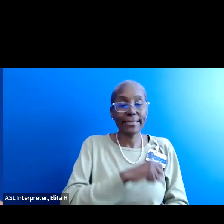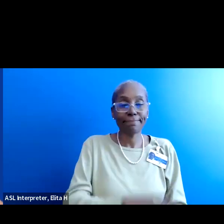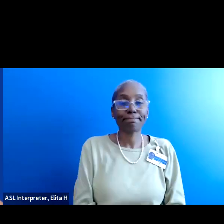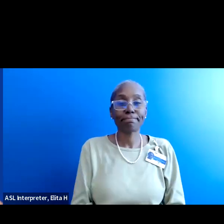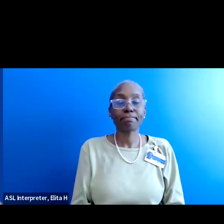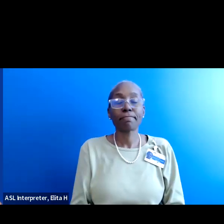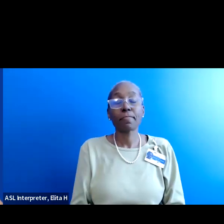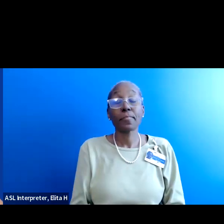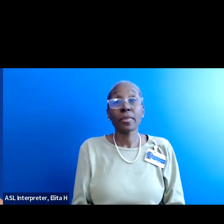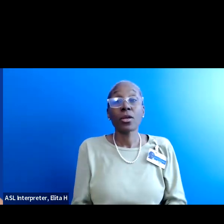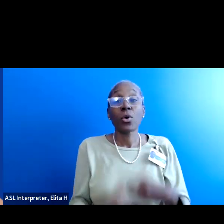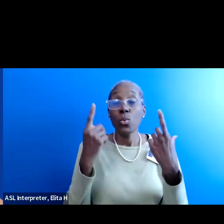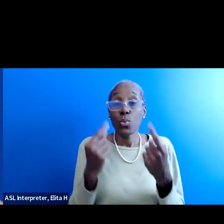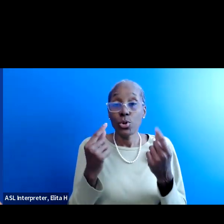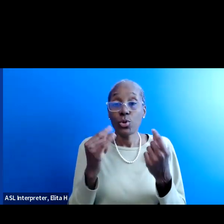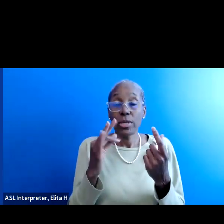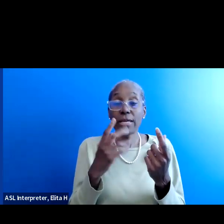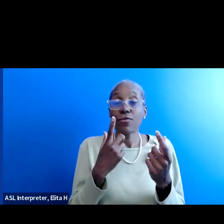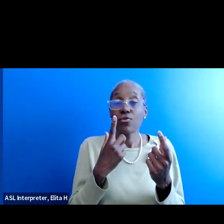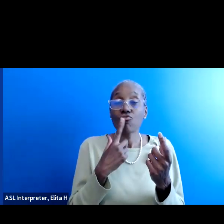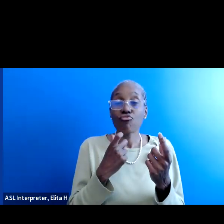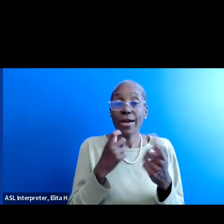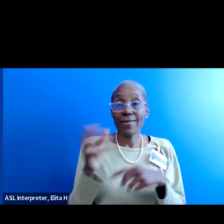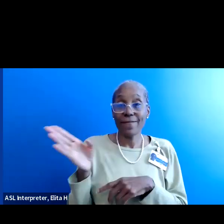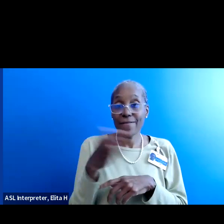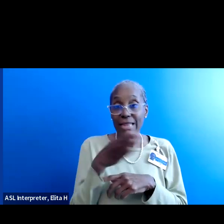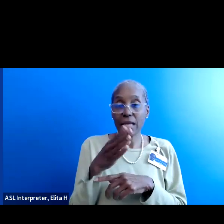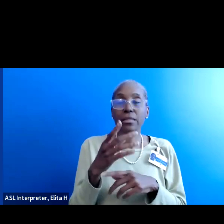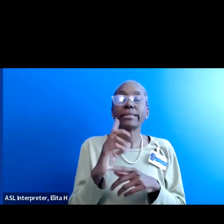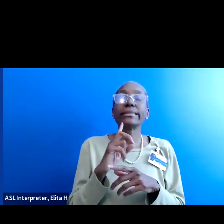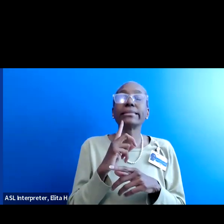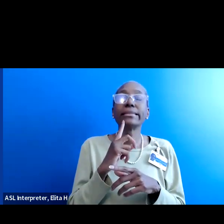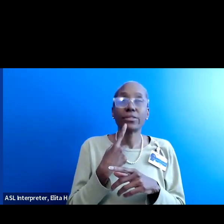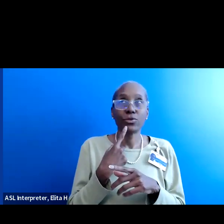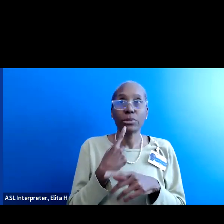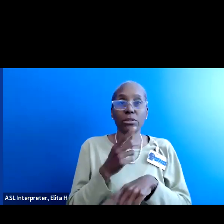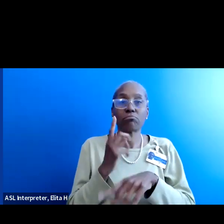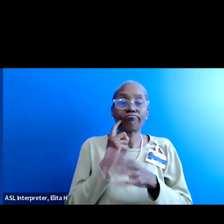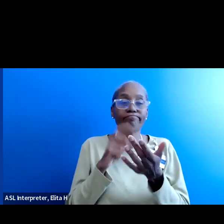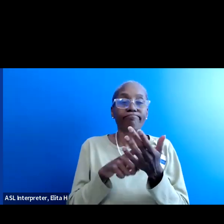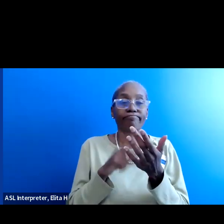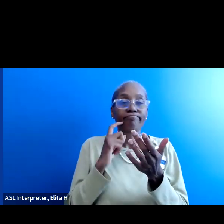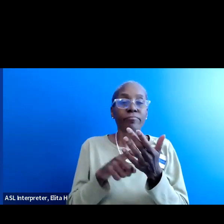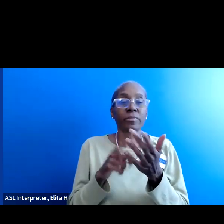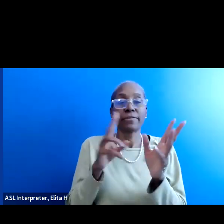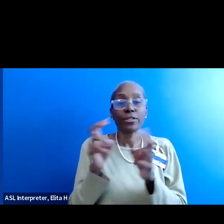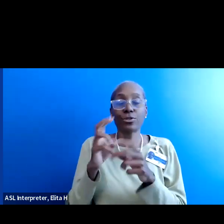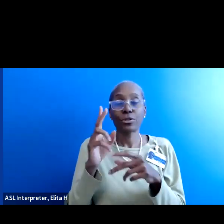What can you do if you see these red flags? They are certainly serious indicators of issues in care and quality of life.